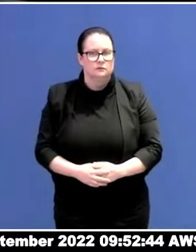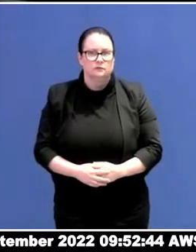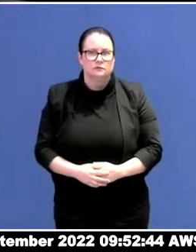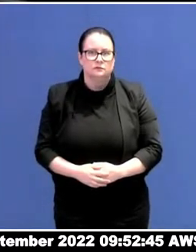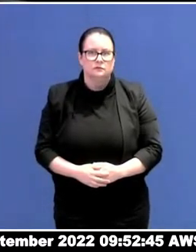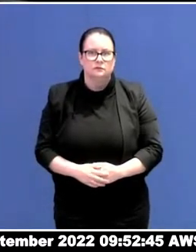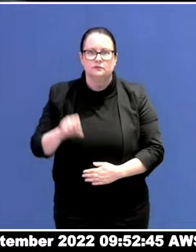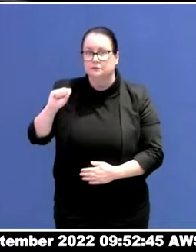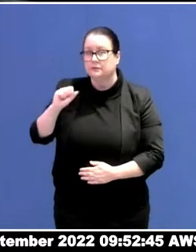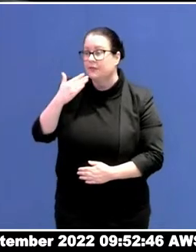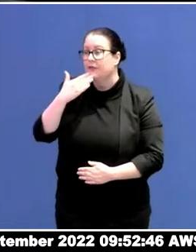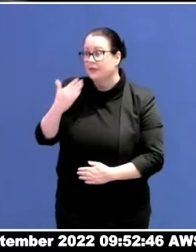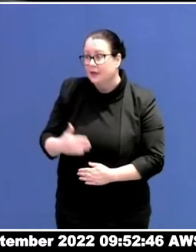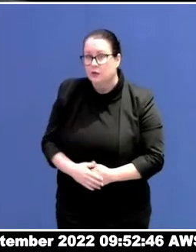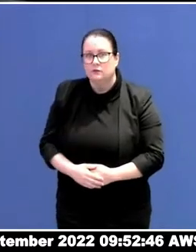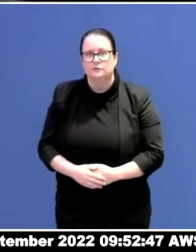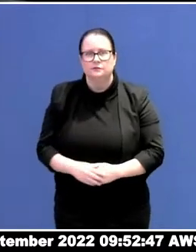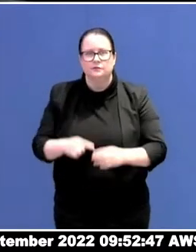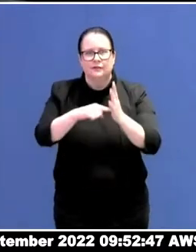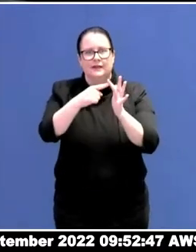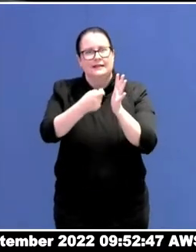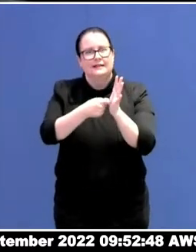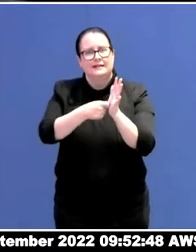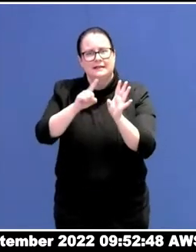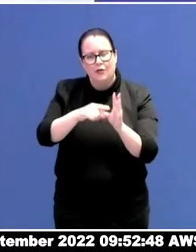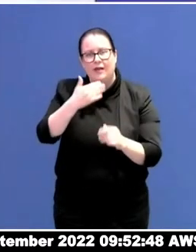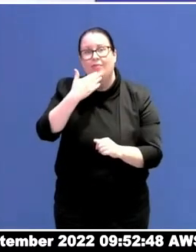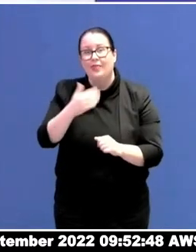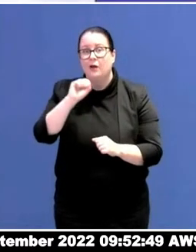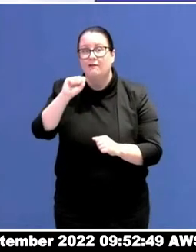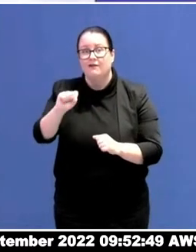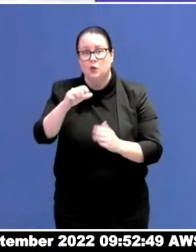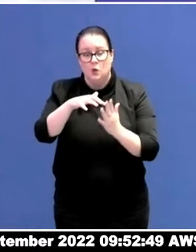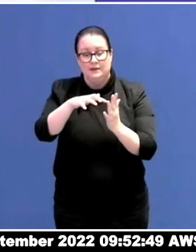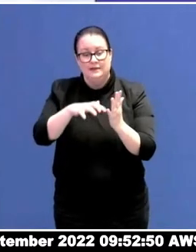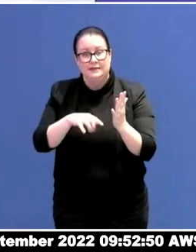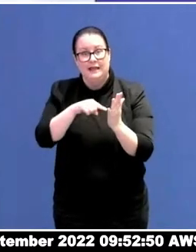Thank you. Terry, thank you very much for the statement that you have prepared together